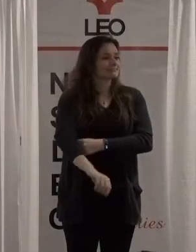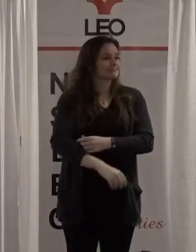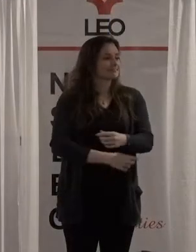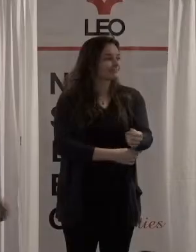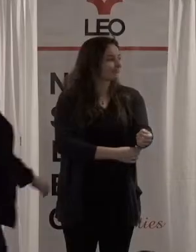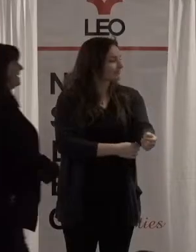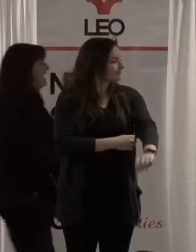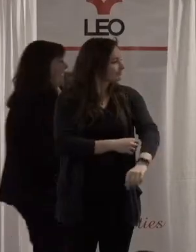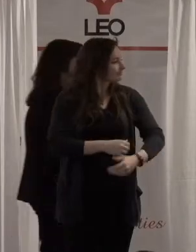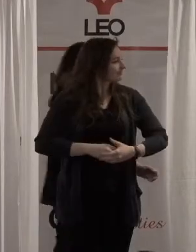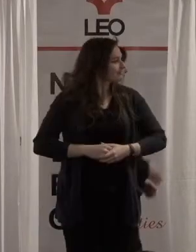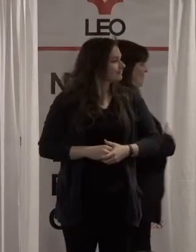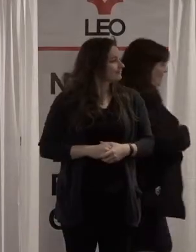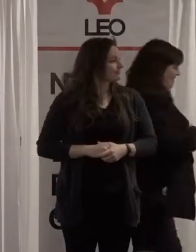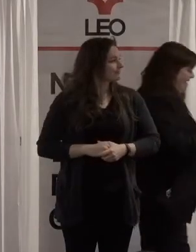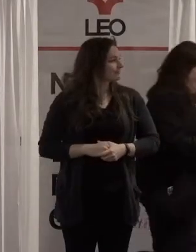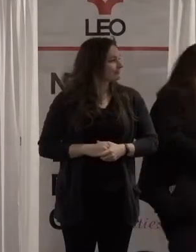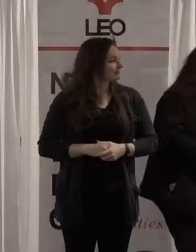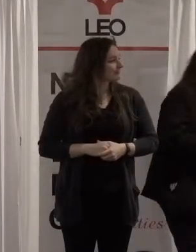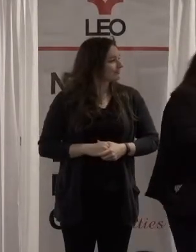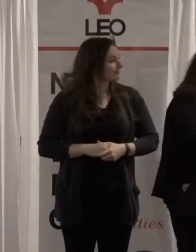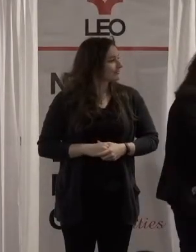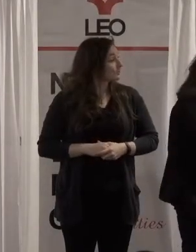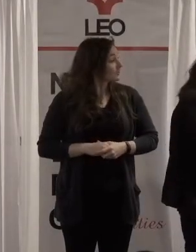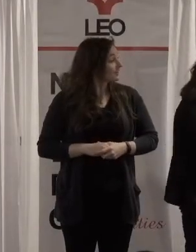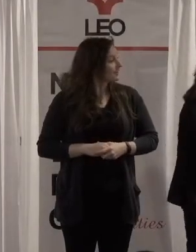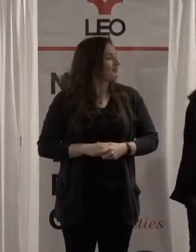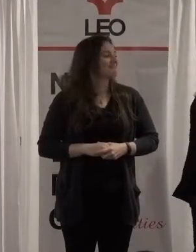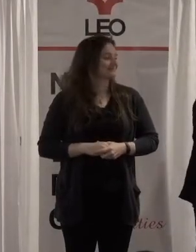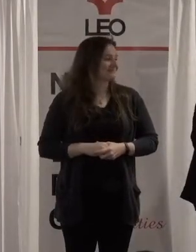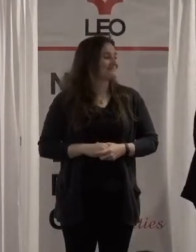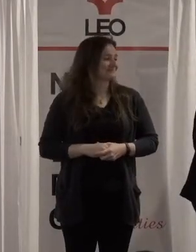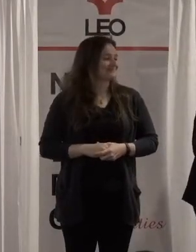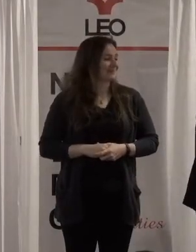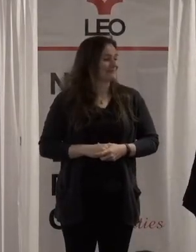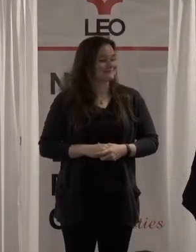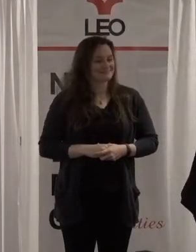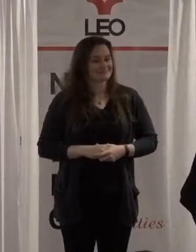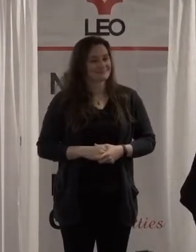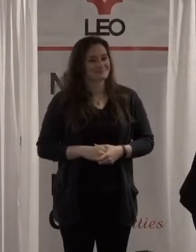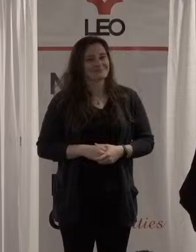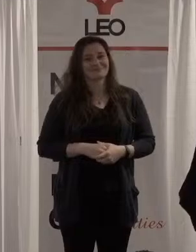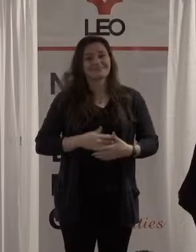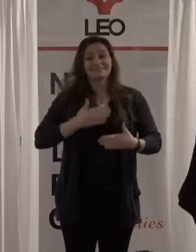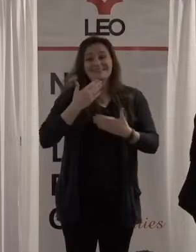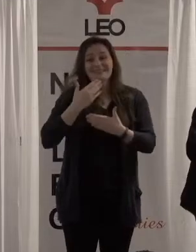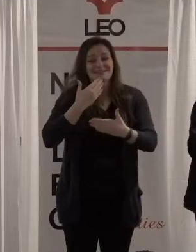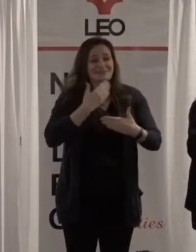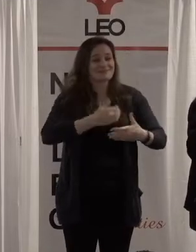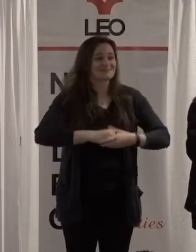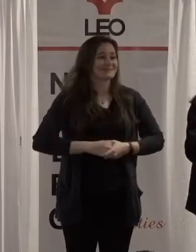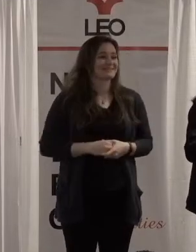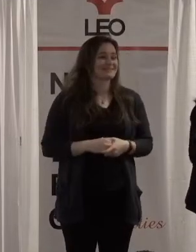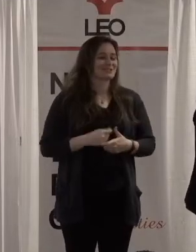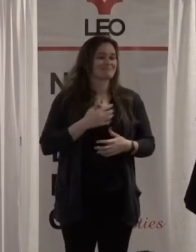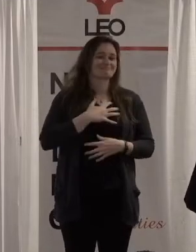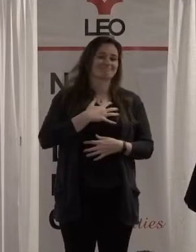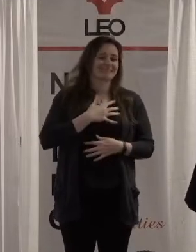WOULD YOU LIKE TO SAY A FEW WORDS? THANK YOU SO MUCH, EVERYONE. I'M VERY GRATEFUL FOR THIS. THANK YOU.